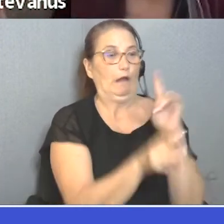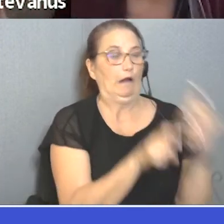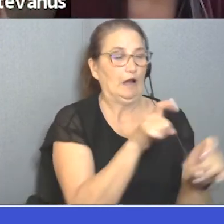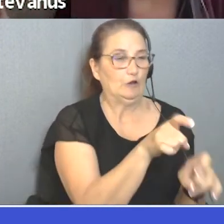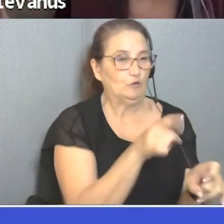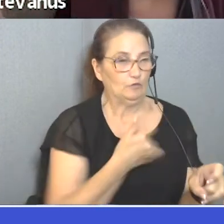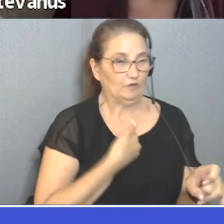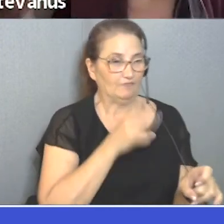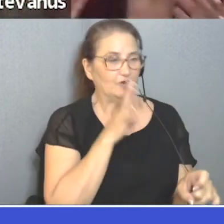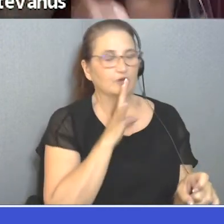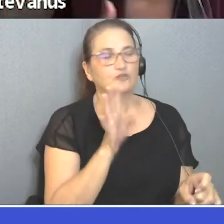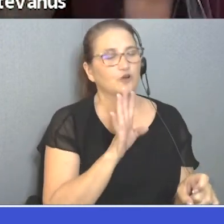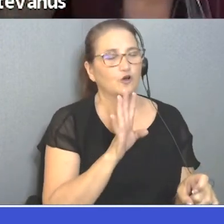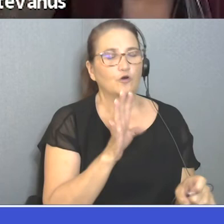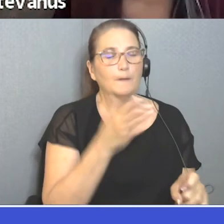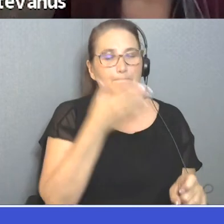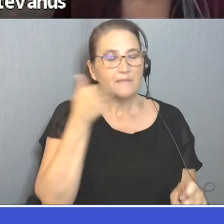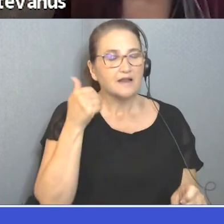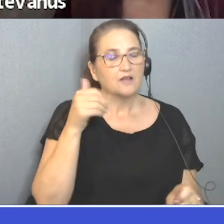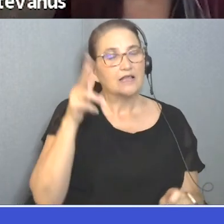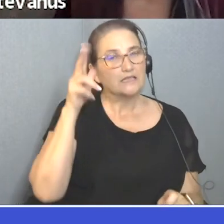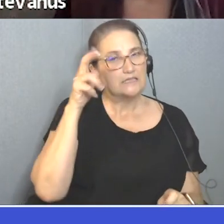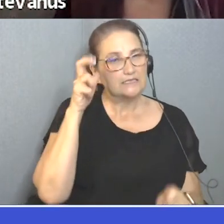asking or talking a lot more. I think than what a listening session